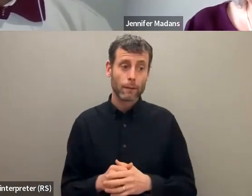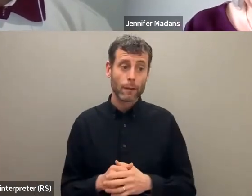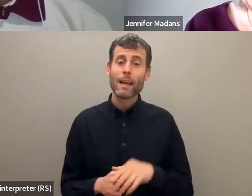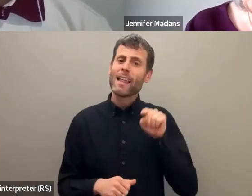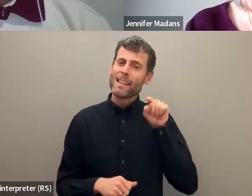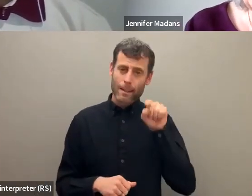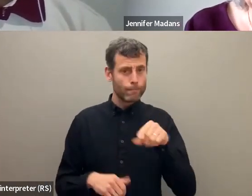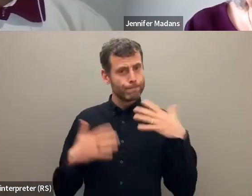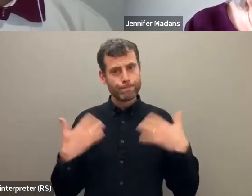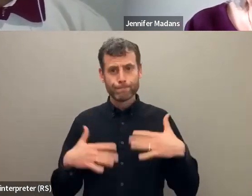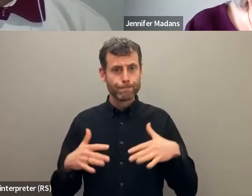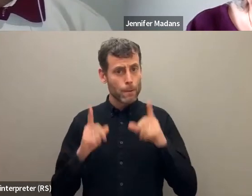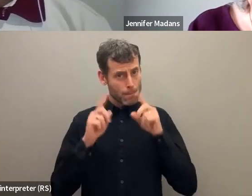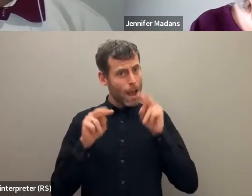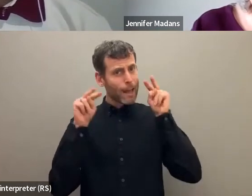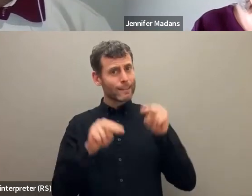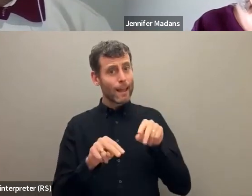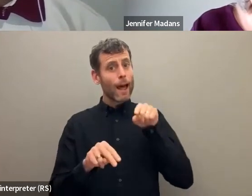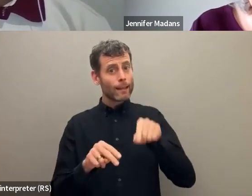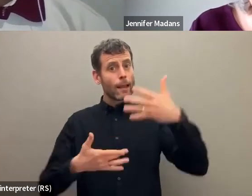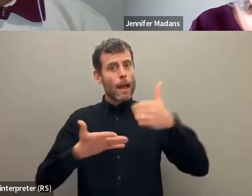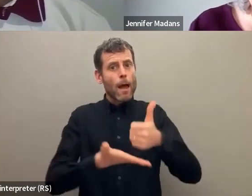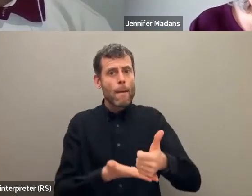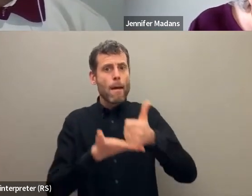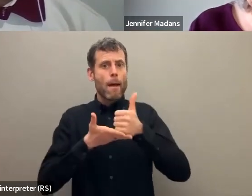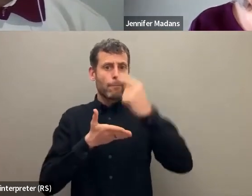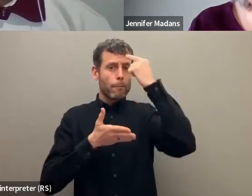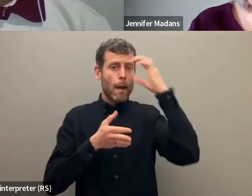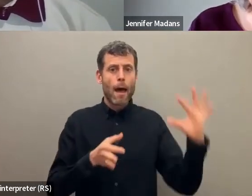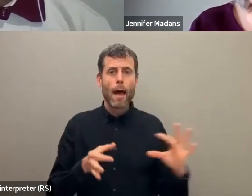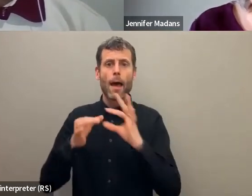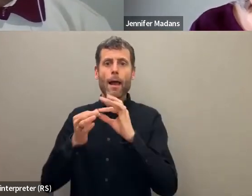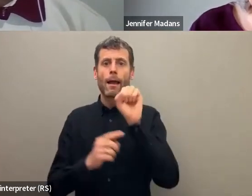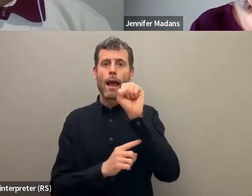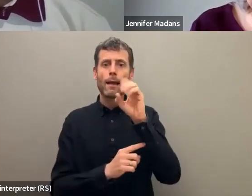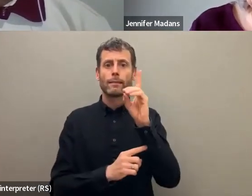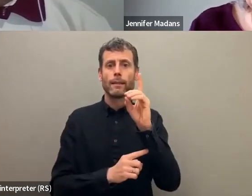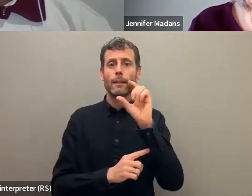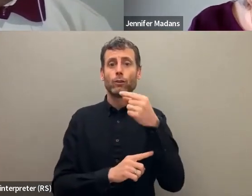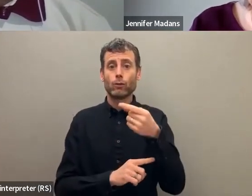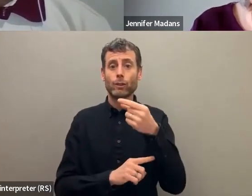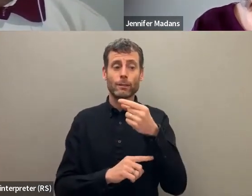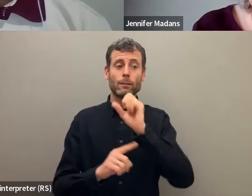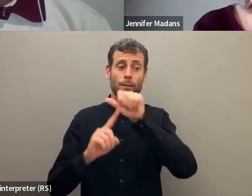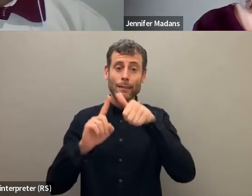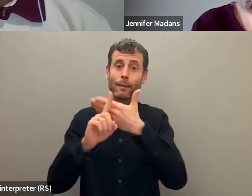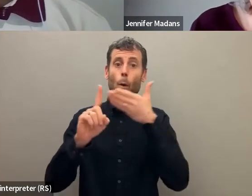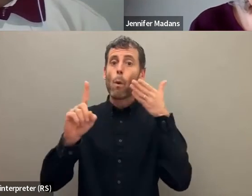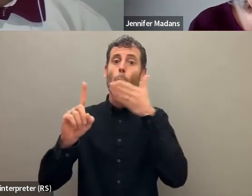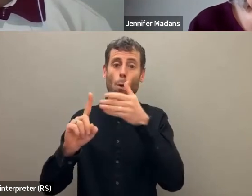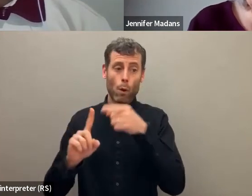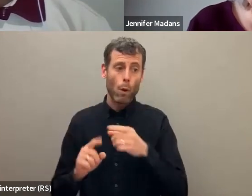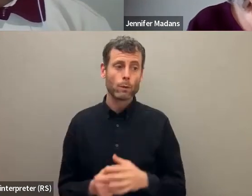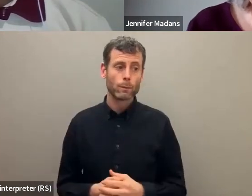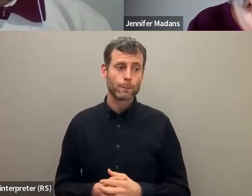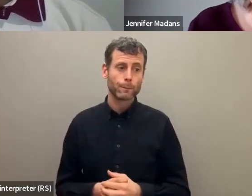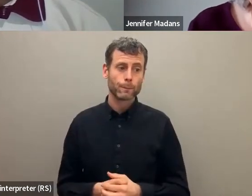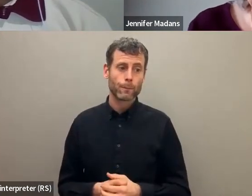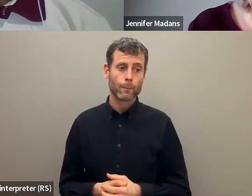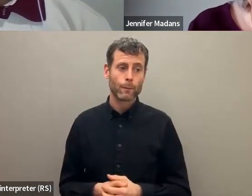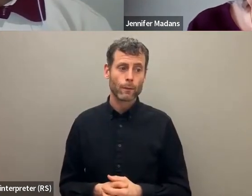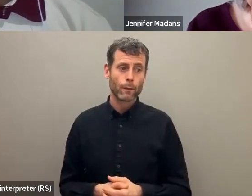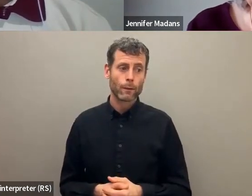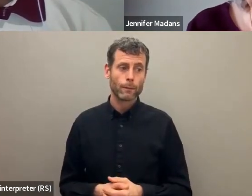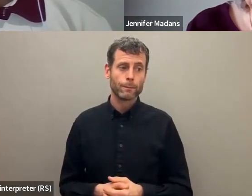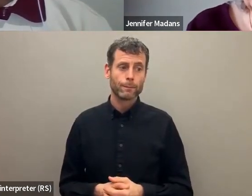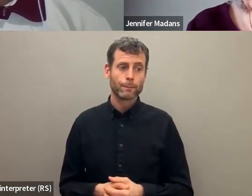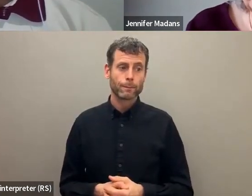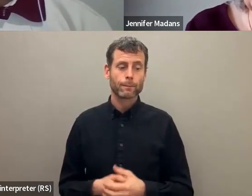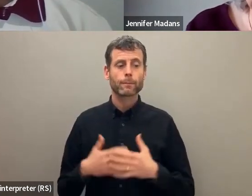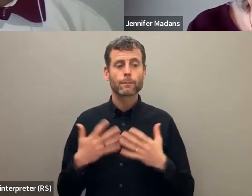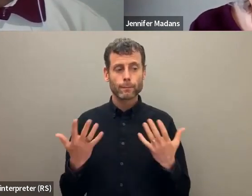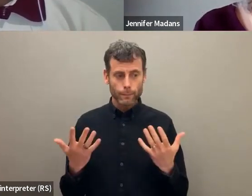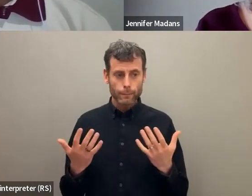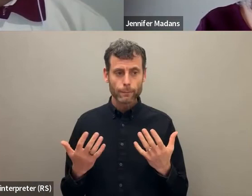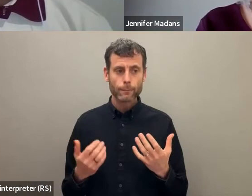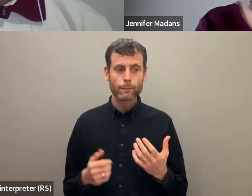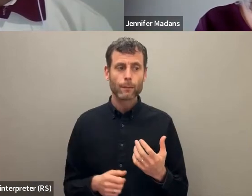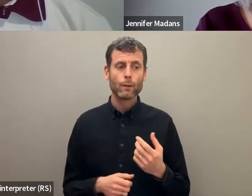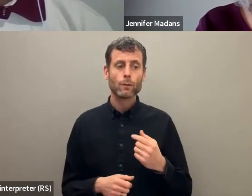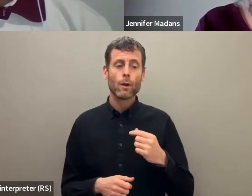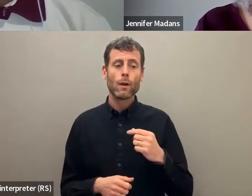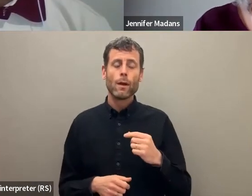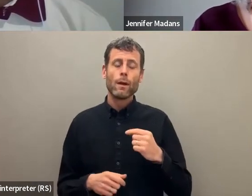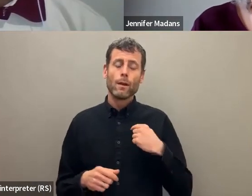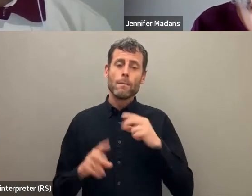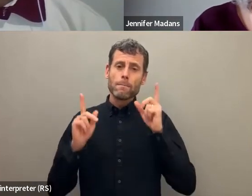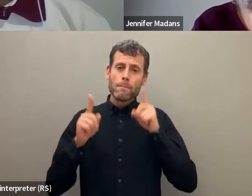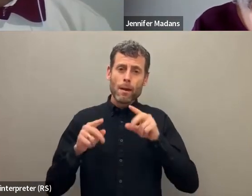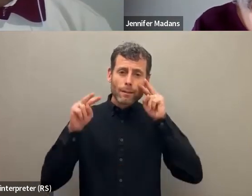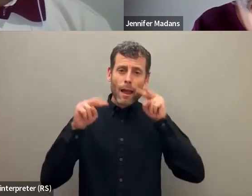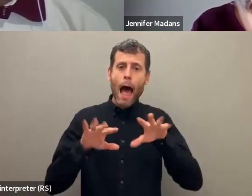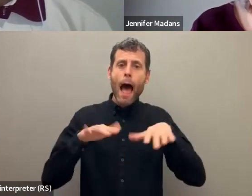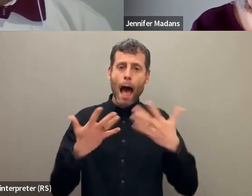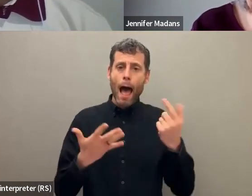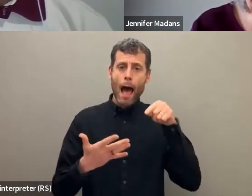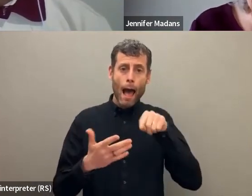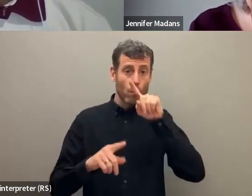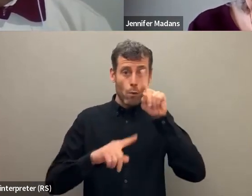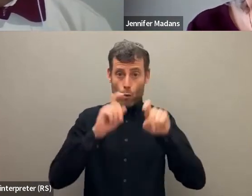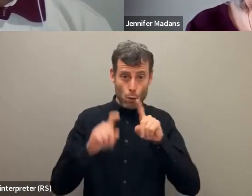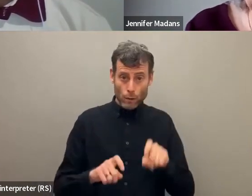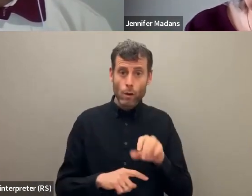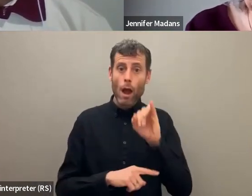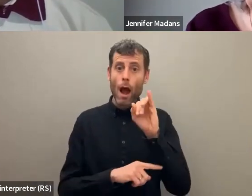Jennifer Madans: The other questions us to identify the population with disabilities across data system should also be subsets of each other so, for example, if the short set is used in the census, but the Washington group extended set in a survey, you can crosswalk between those two data systems.